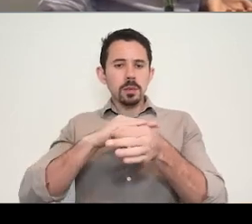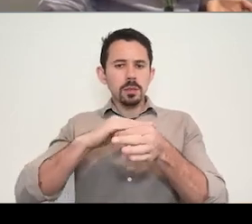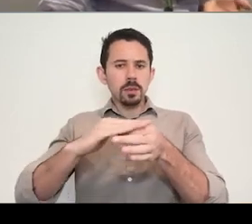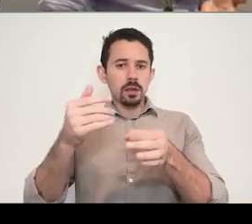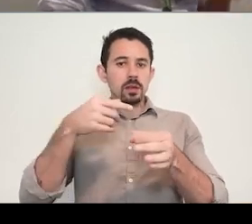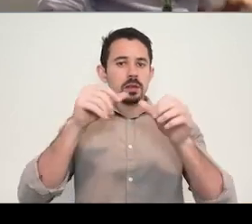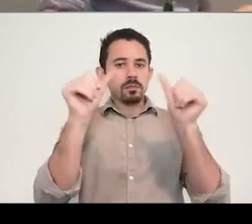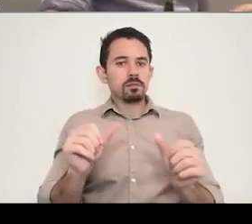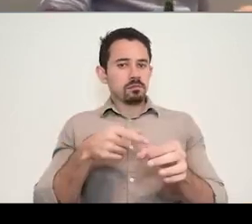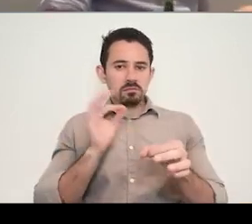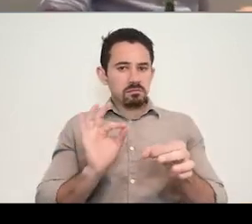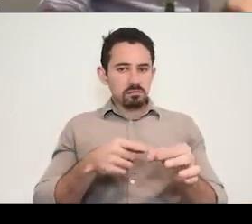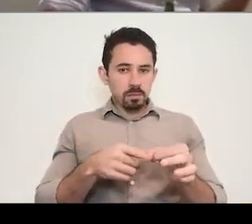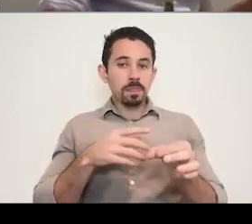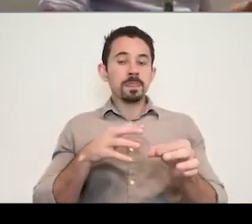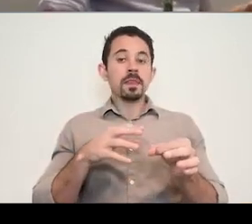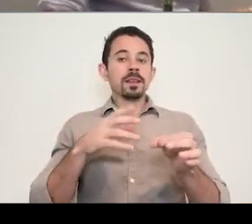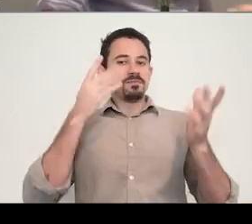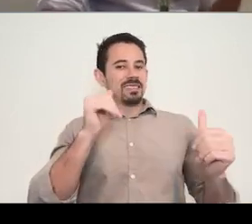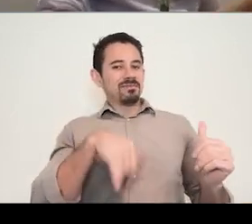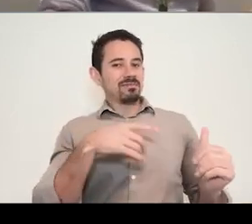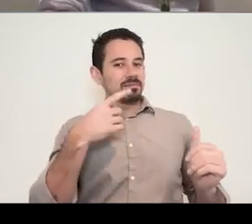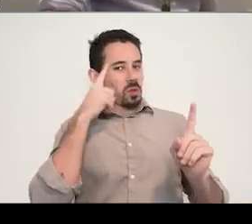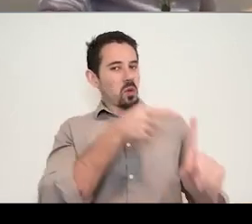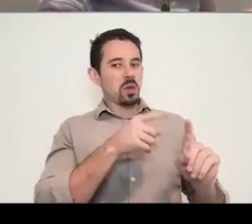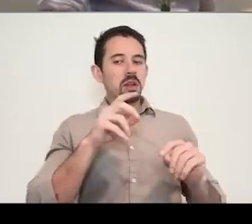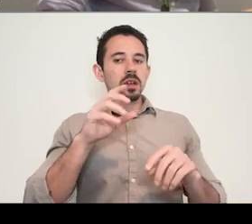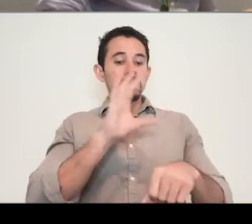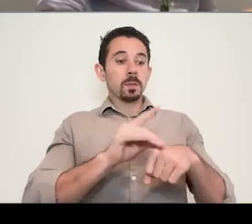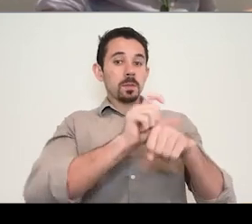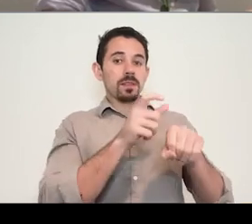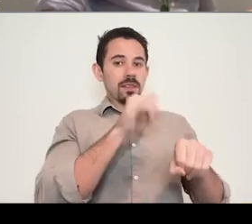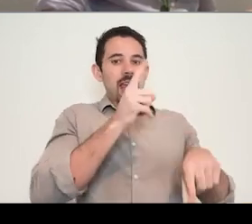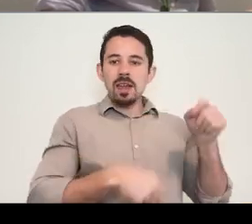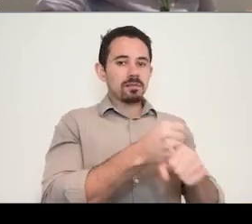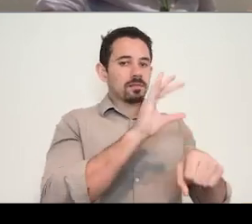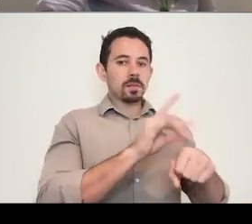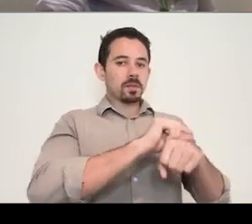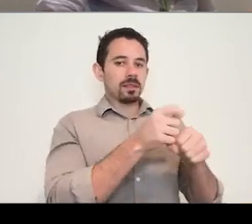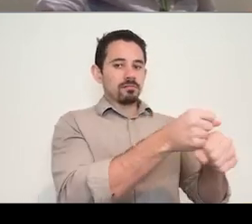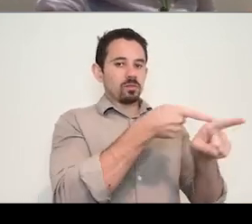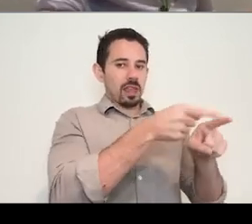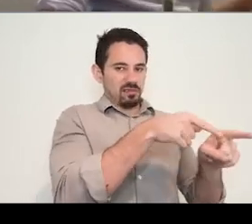PelA have smooth colony biofilm morphologies which are expected for non-biofilm forming strains.